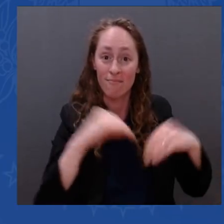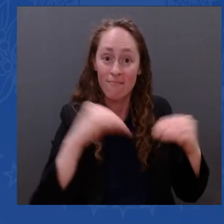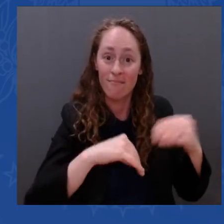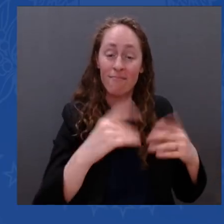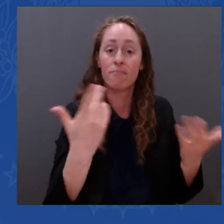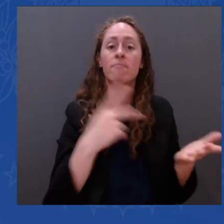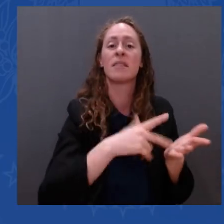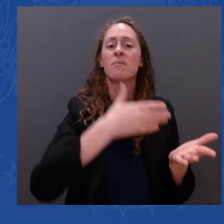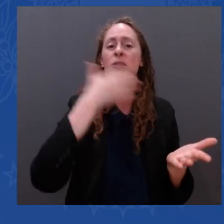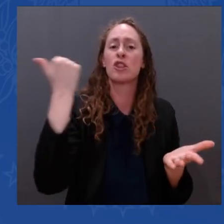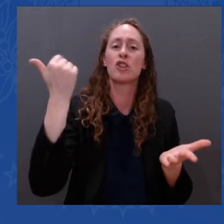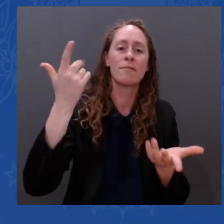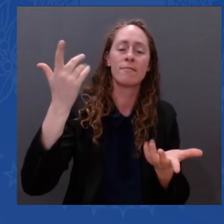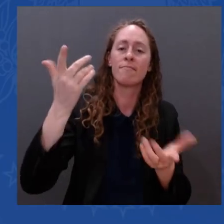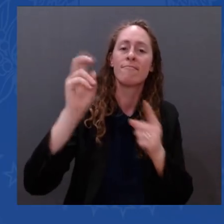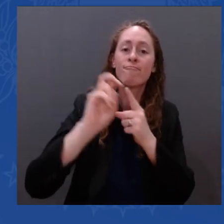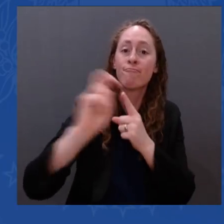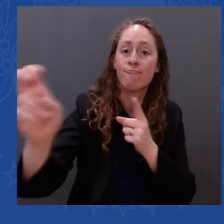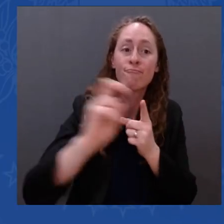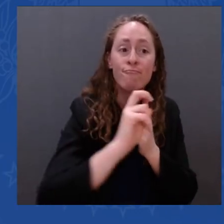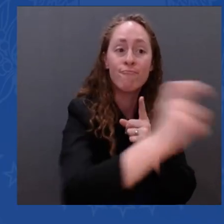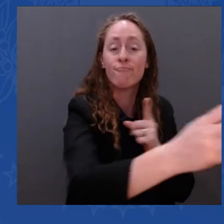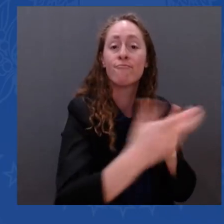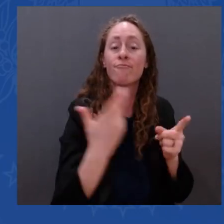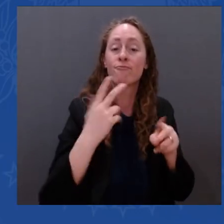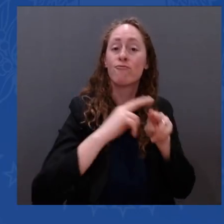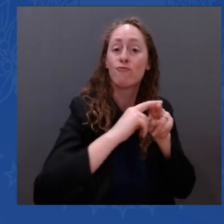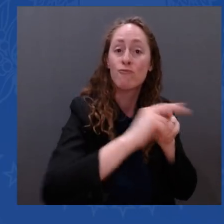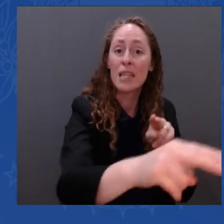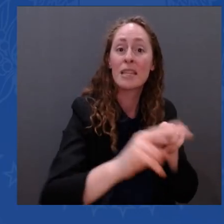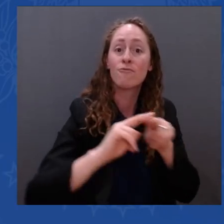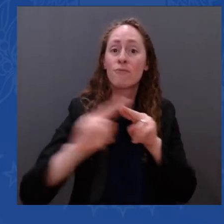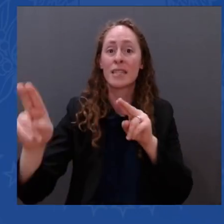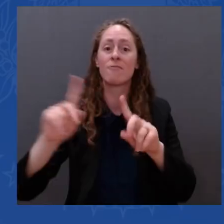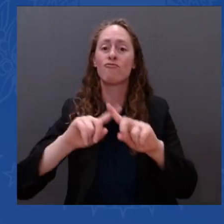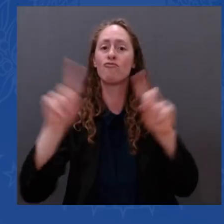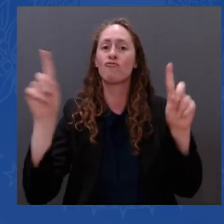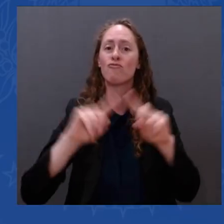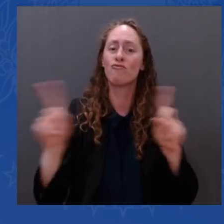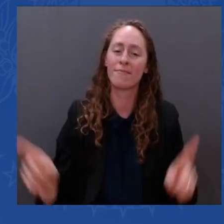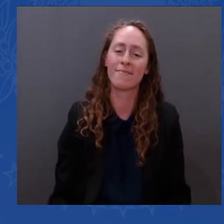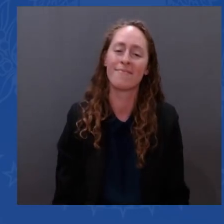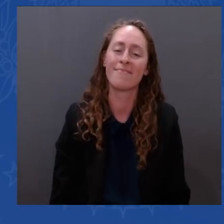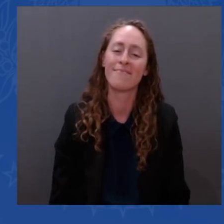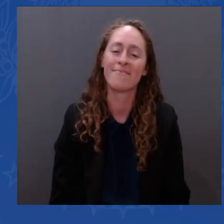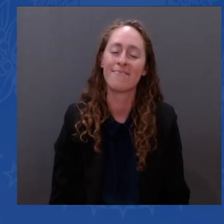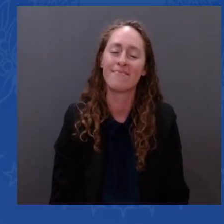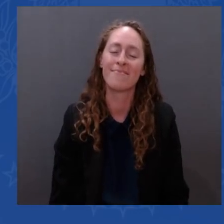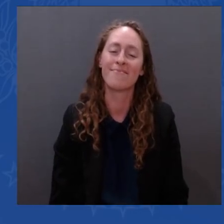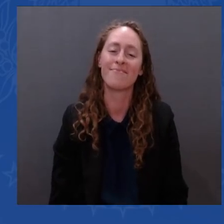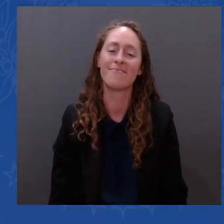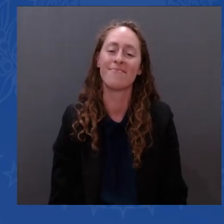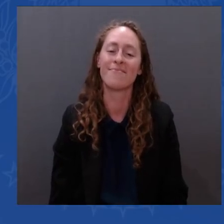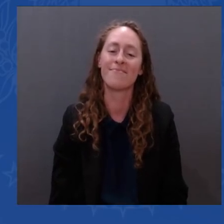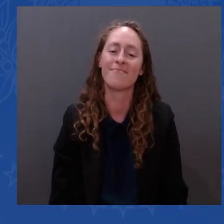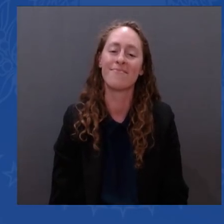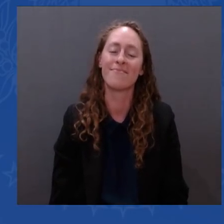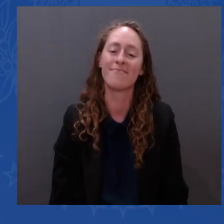to transform our fleet of nearly 500,000 polluting, diesel school buses into clean, all-electric vehicles.